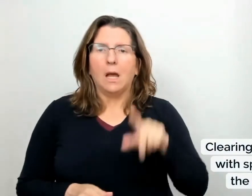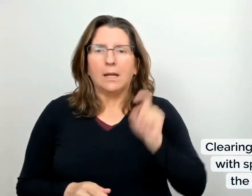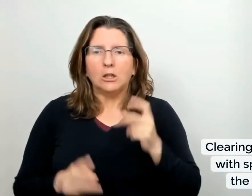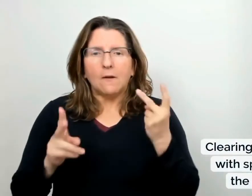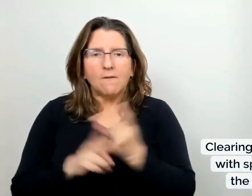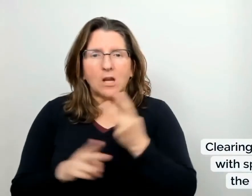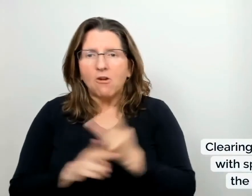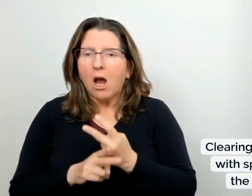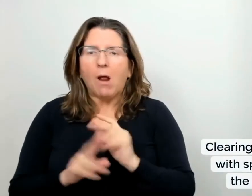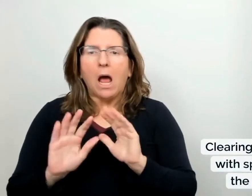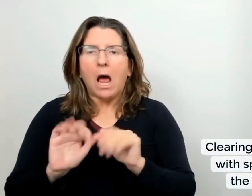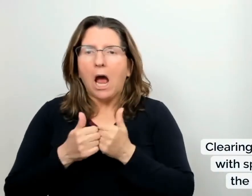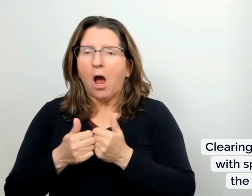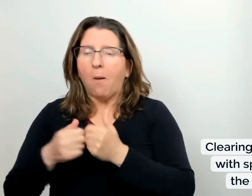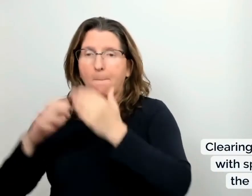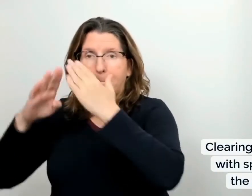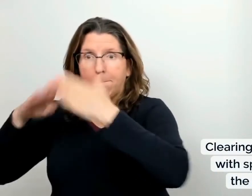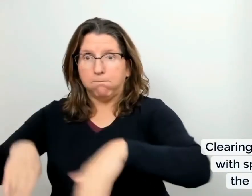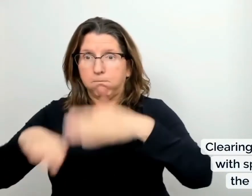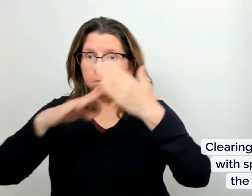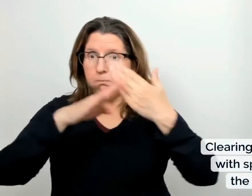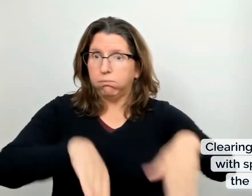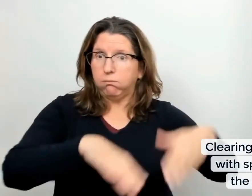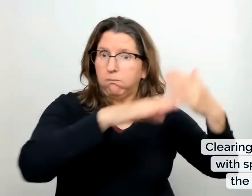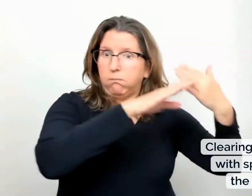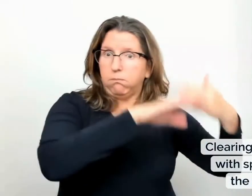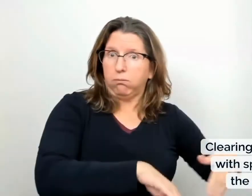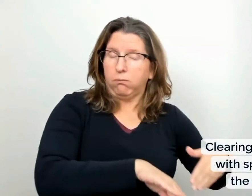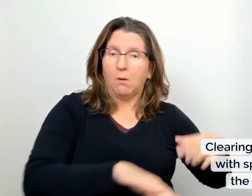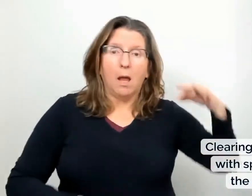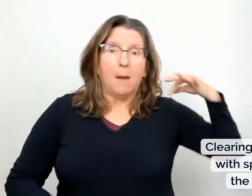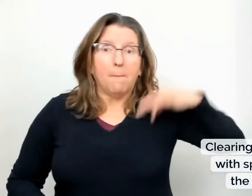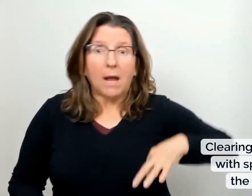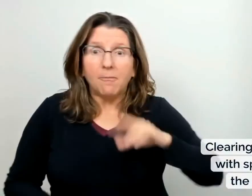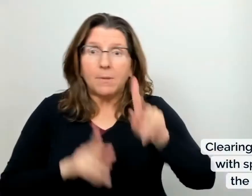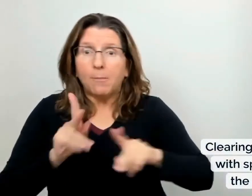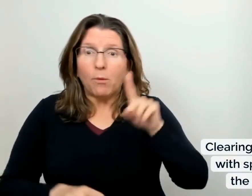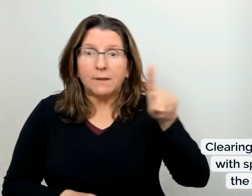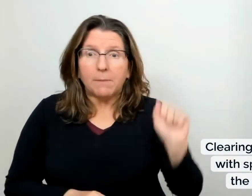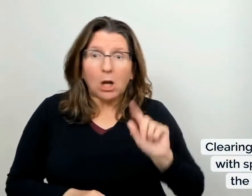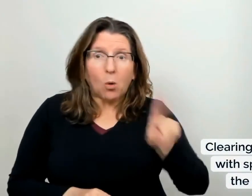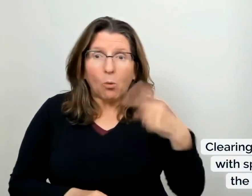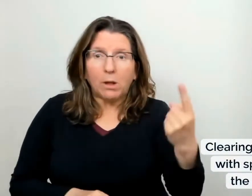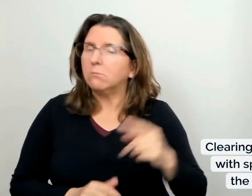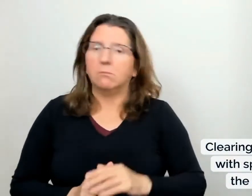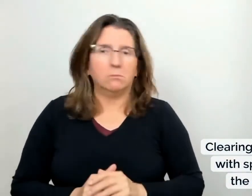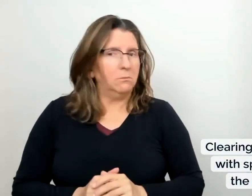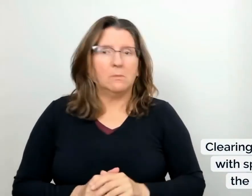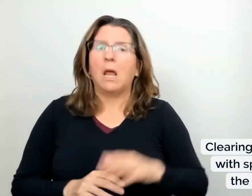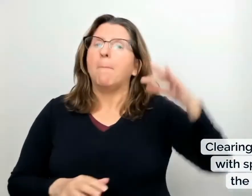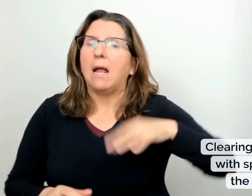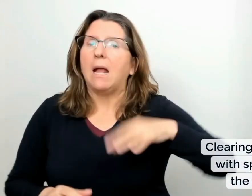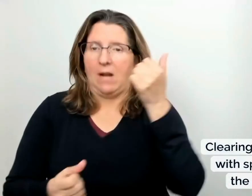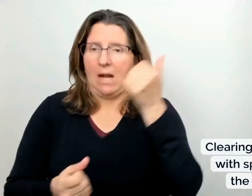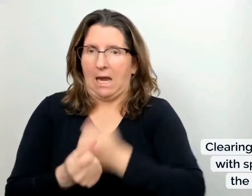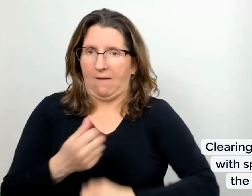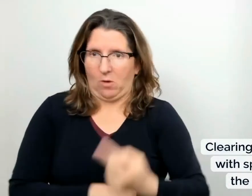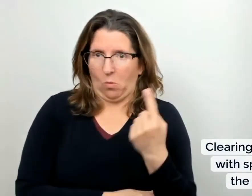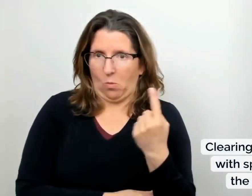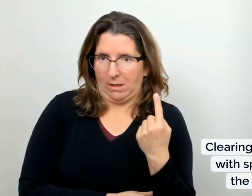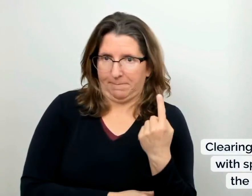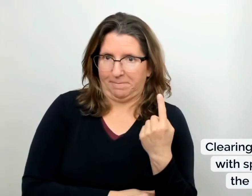Addressing learning needs for persons with disabilities, clearing that path, will help everyone!